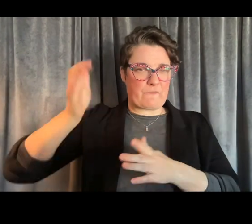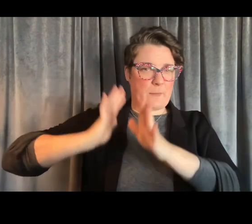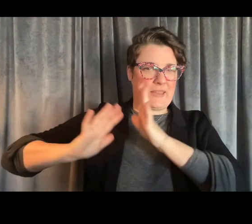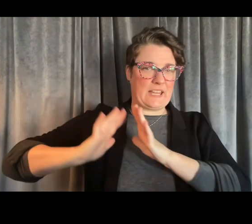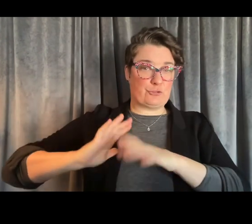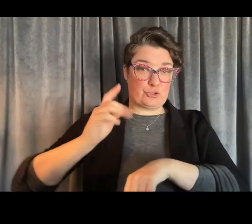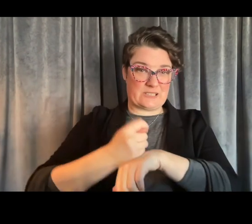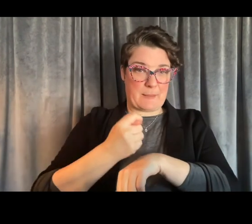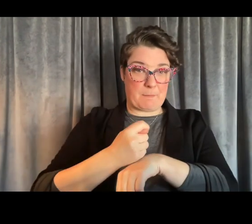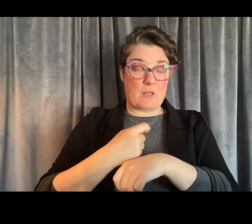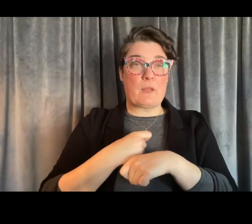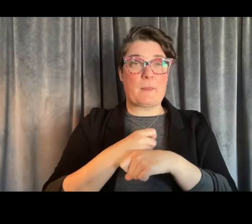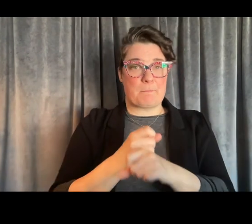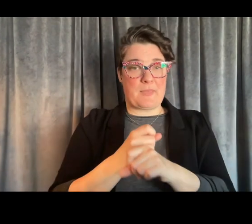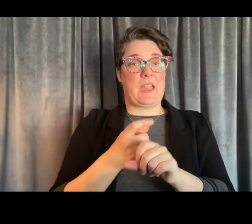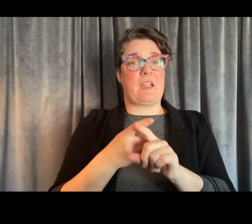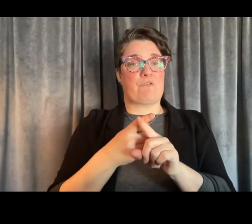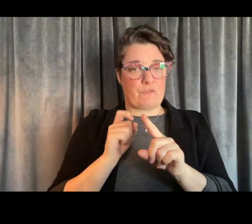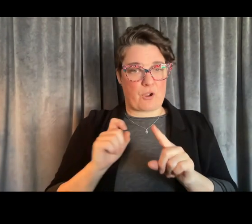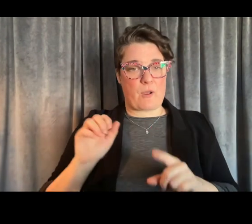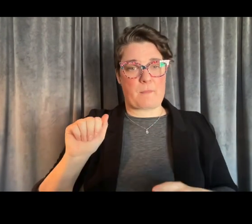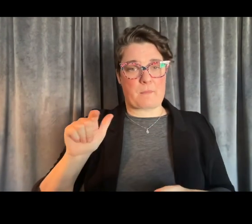made in the shape of almond branches.